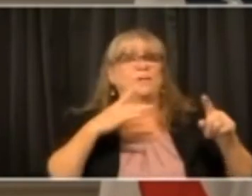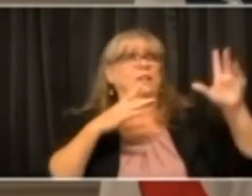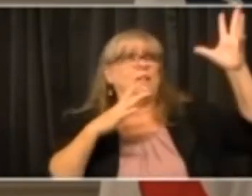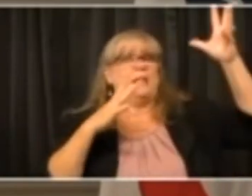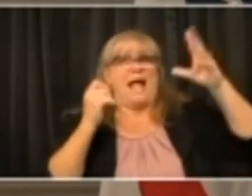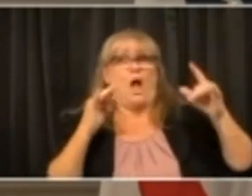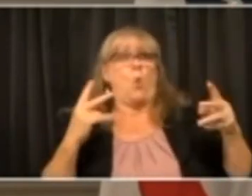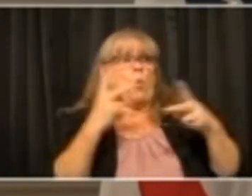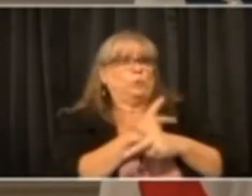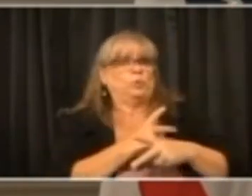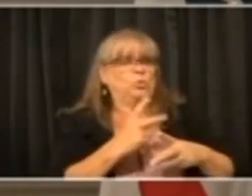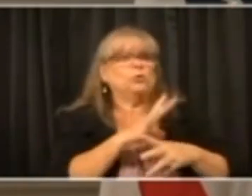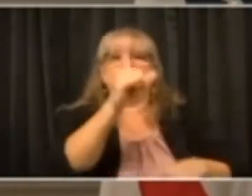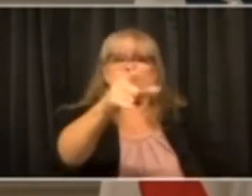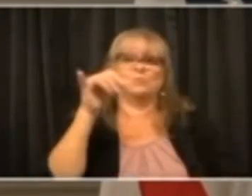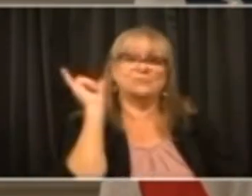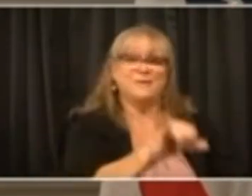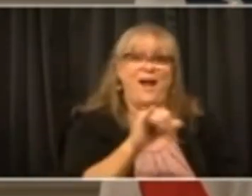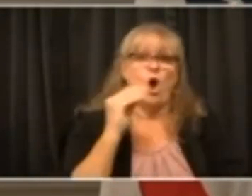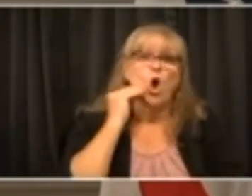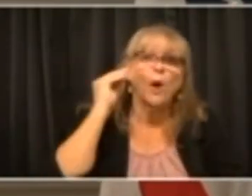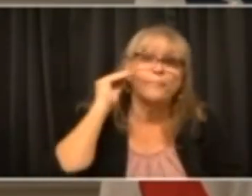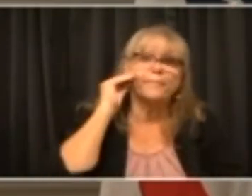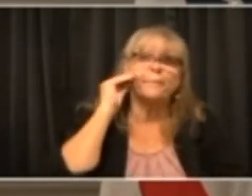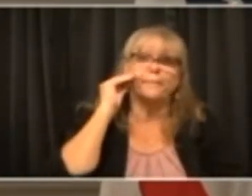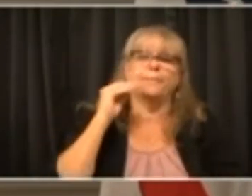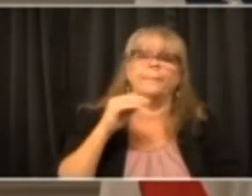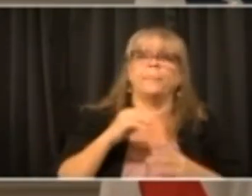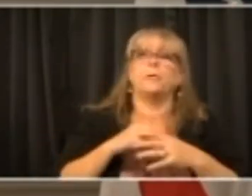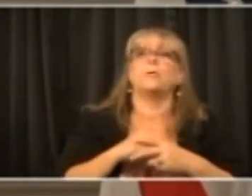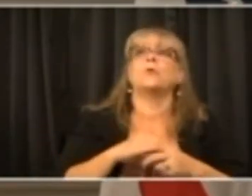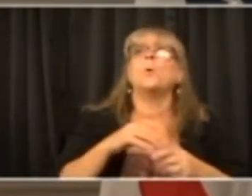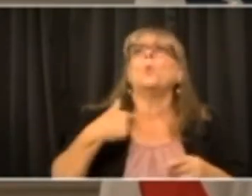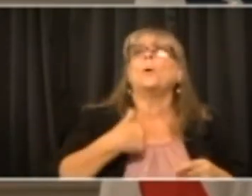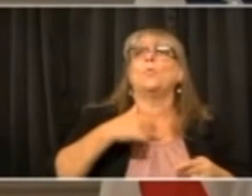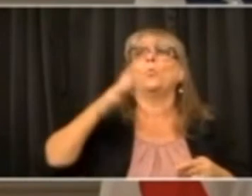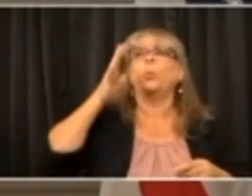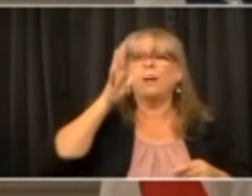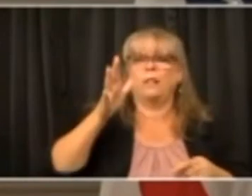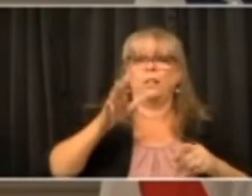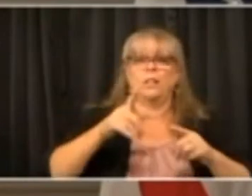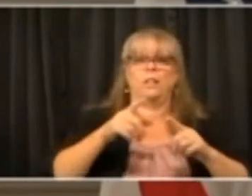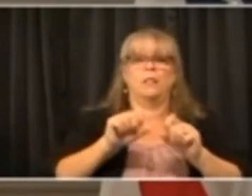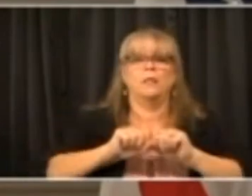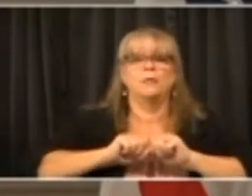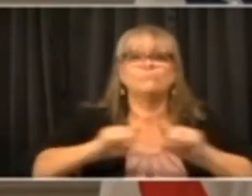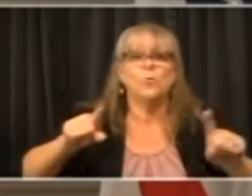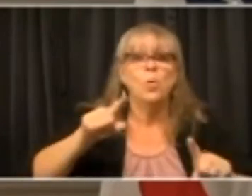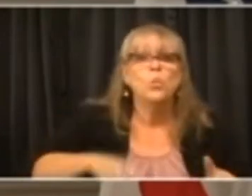necessary we issue these alerts when air quality conditions represent a threat to coloradan's health and well-being